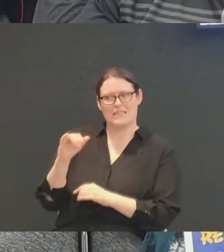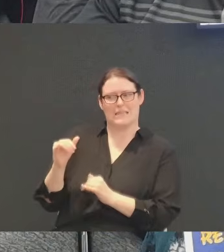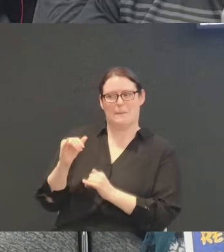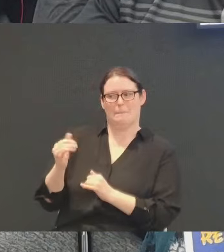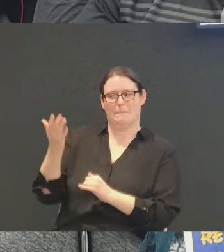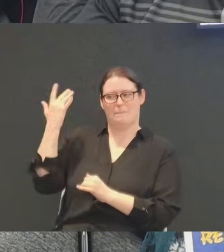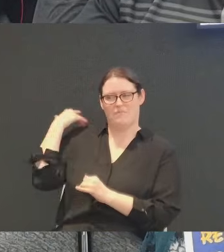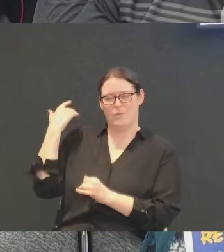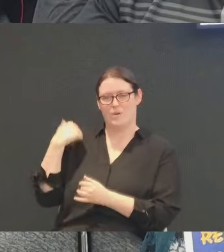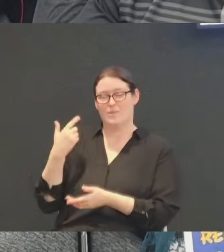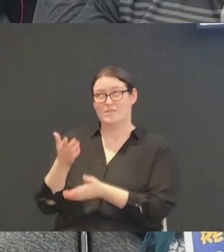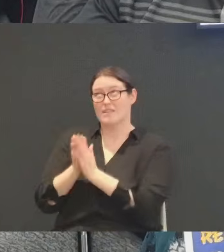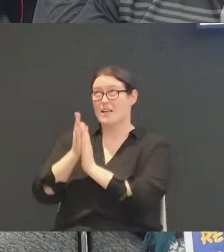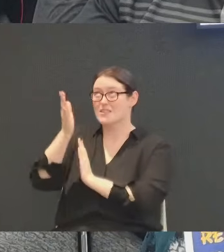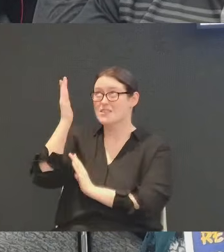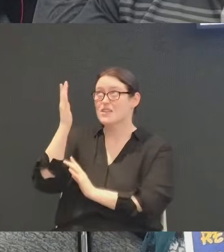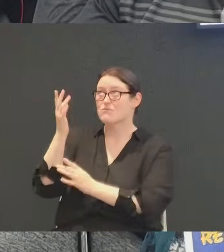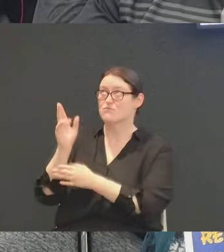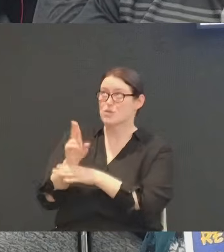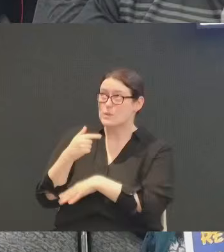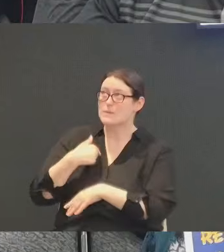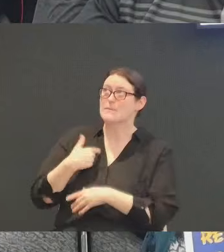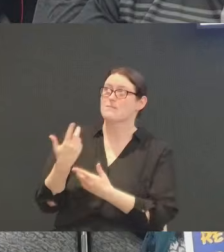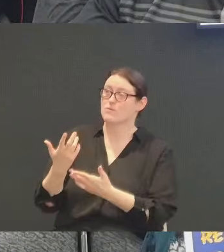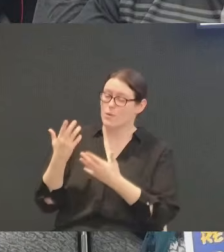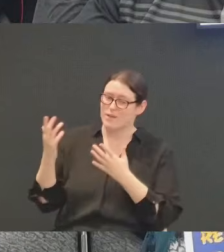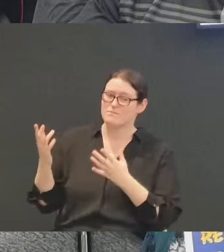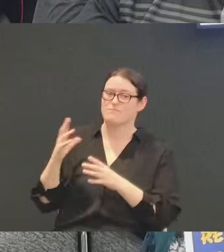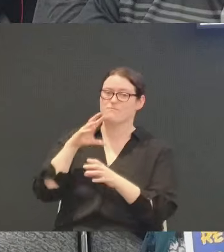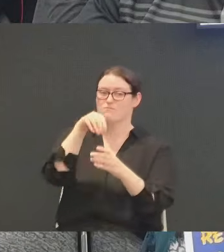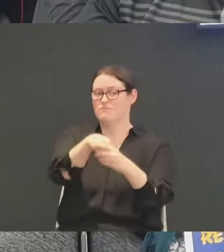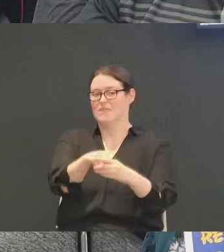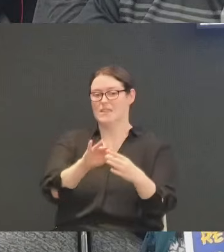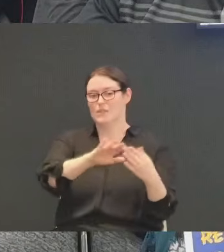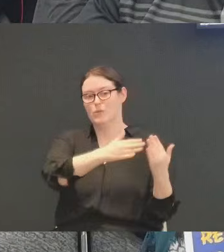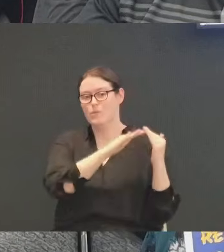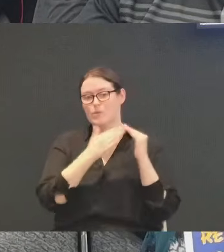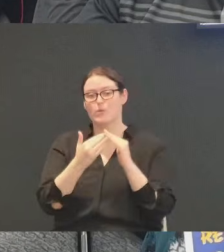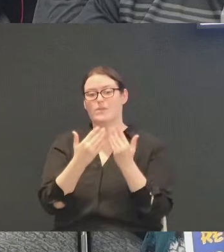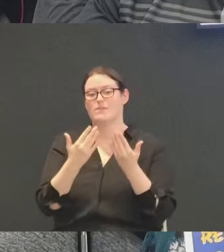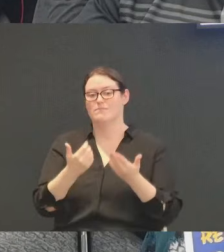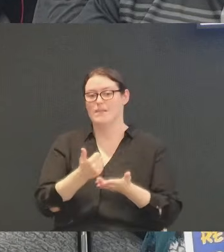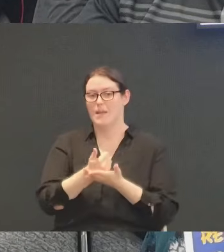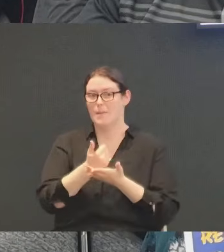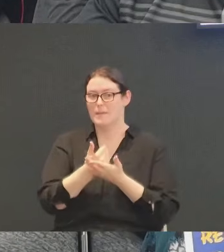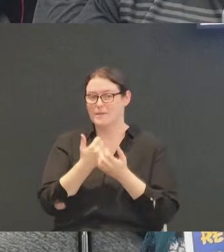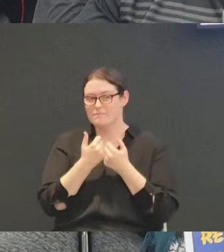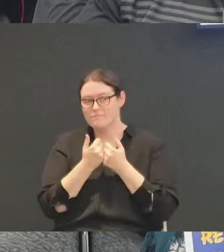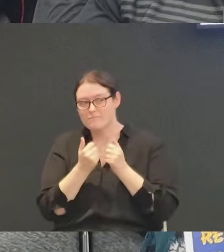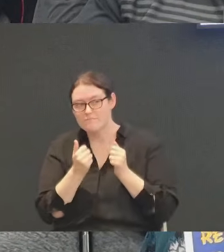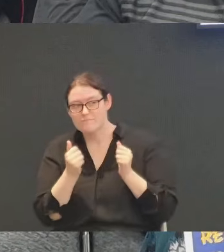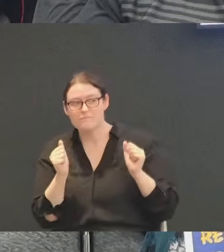asked God to use me put me out there with his people help me open up to people you know and